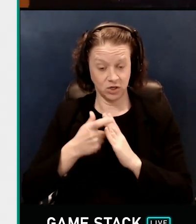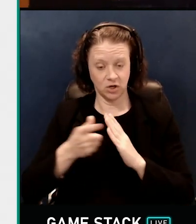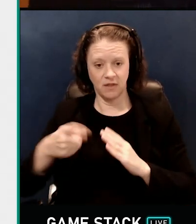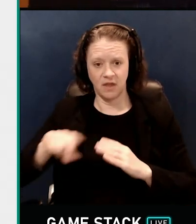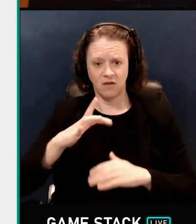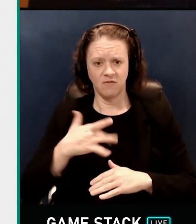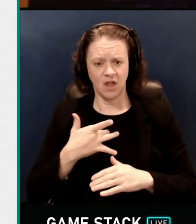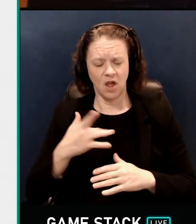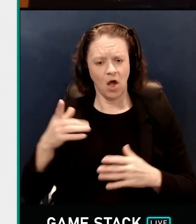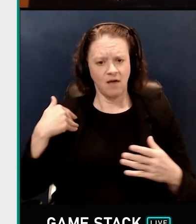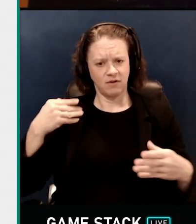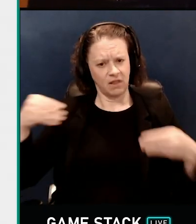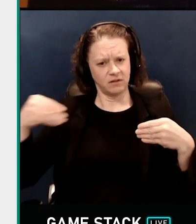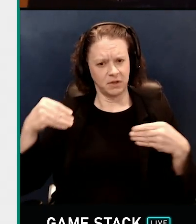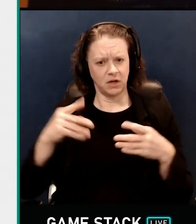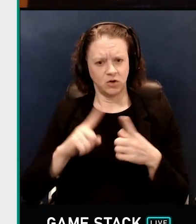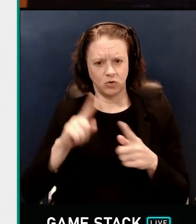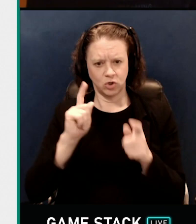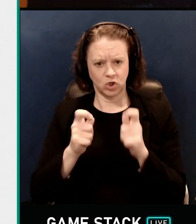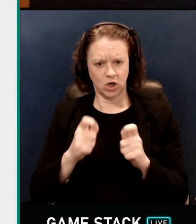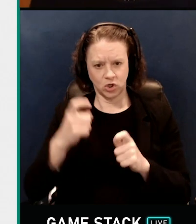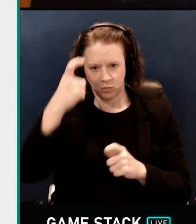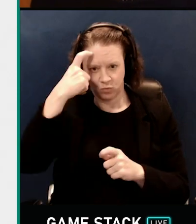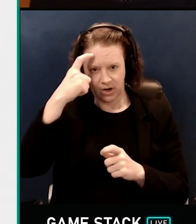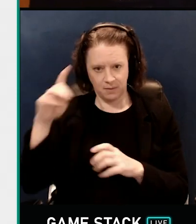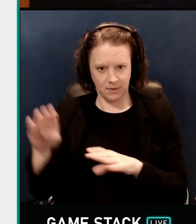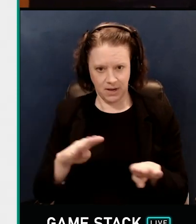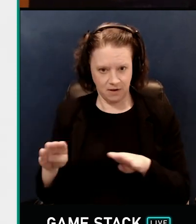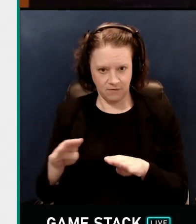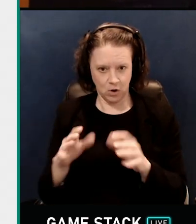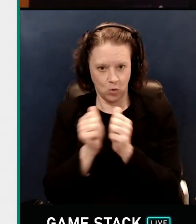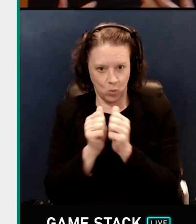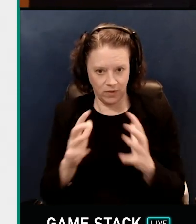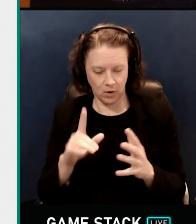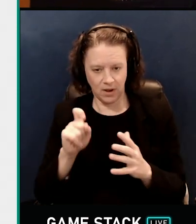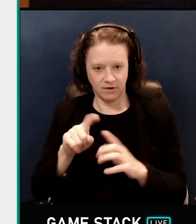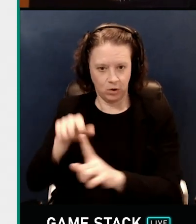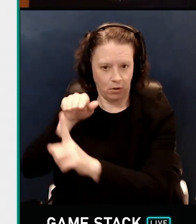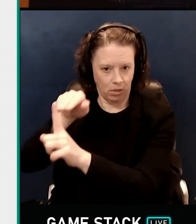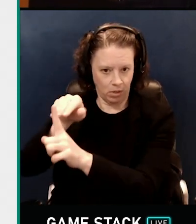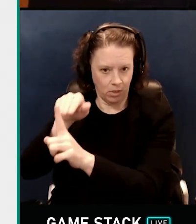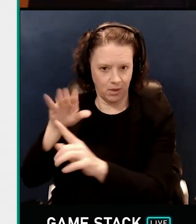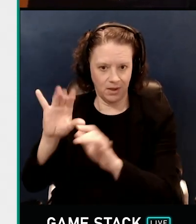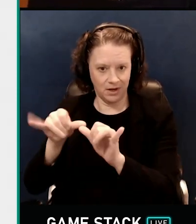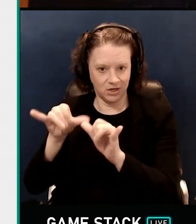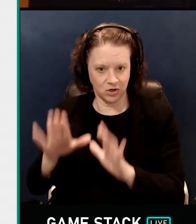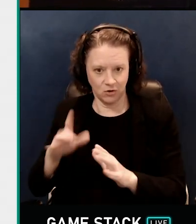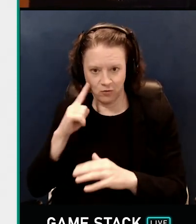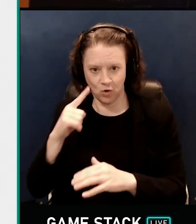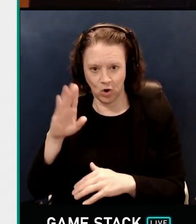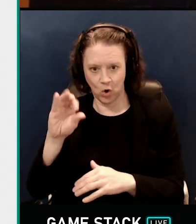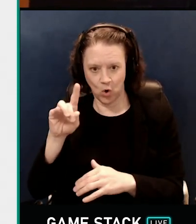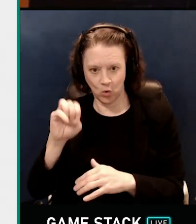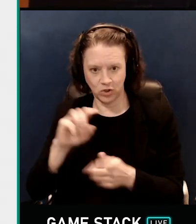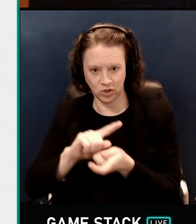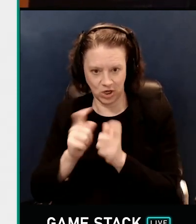to change the behavior of the brain without having to unplug an engineer for code change and that it would